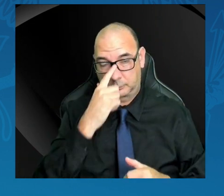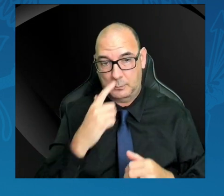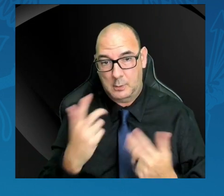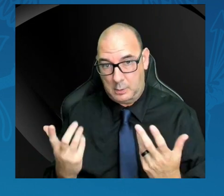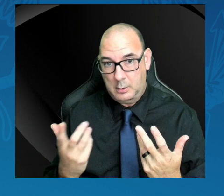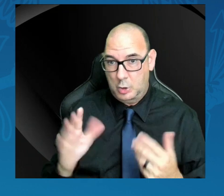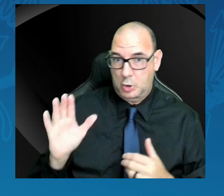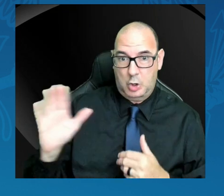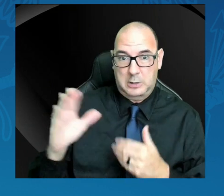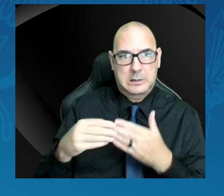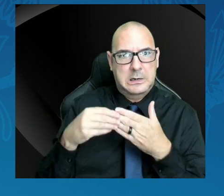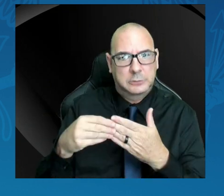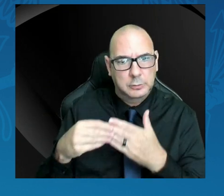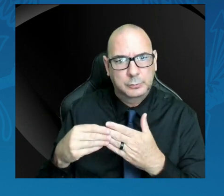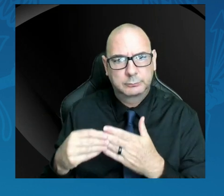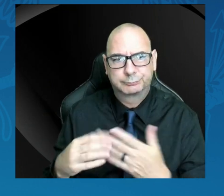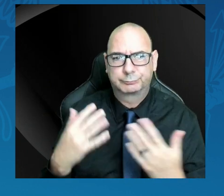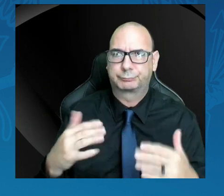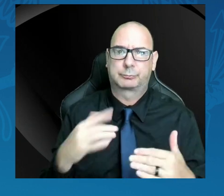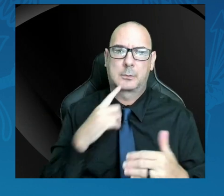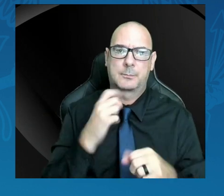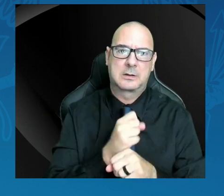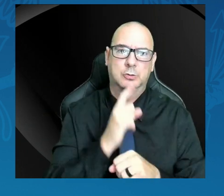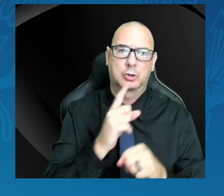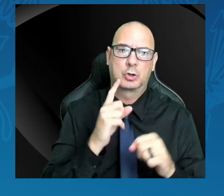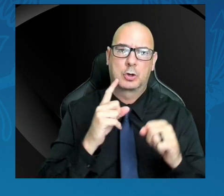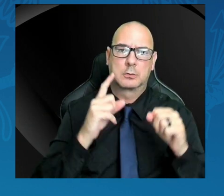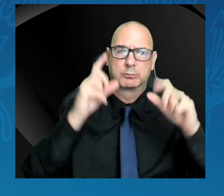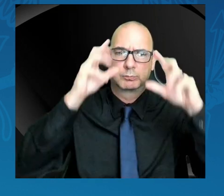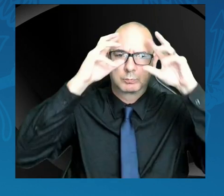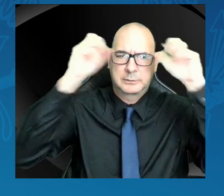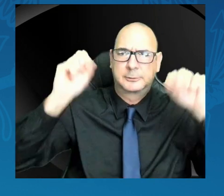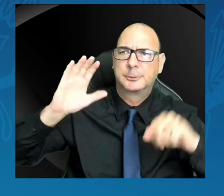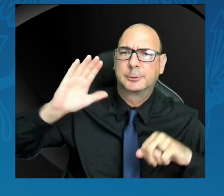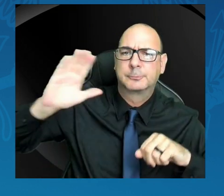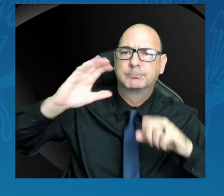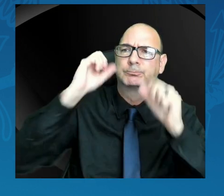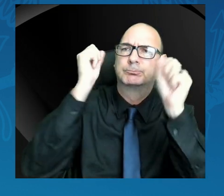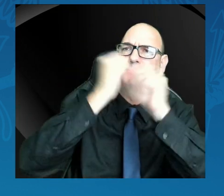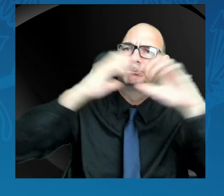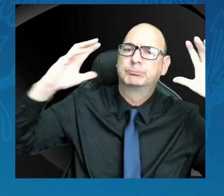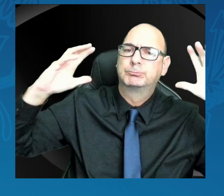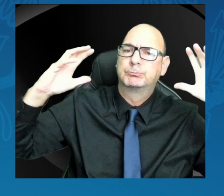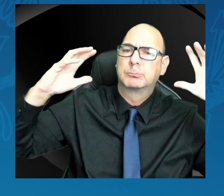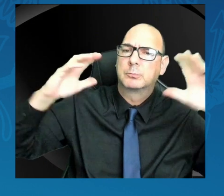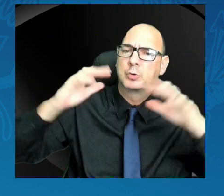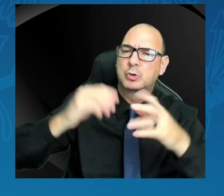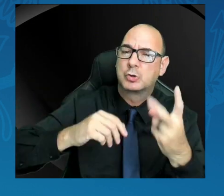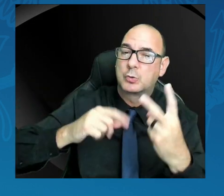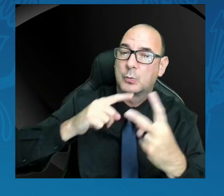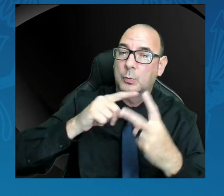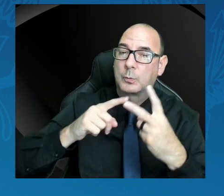has has had as a vision about the bipartisan infrastructure law actually hits the streets